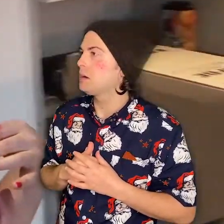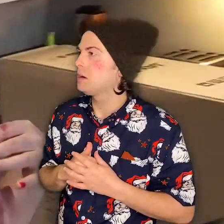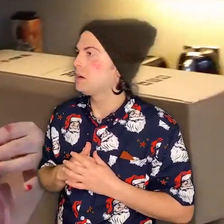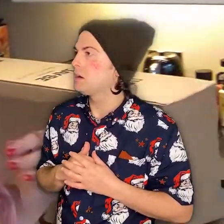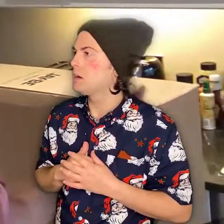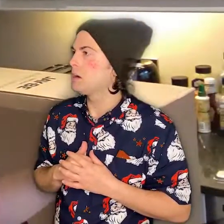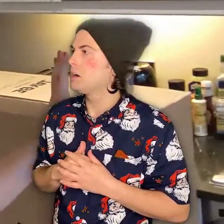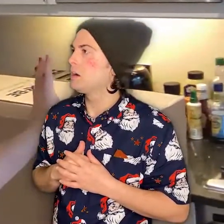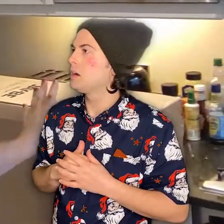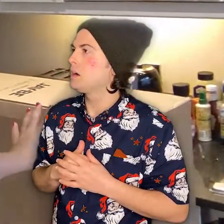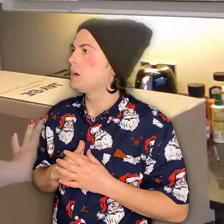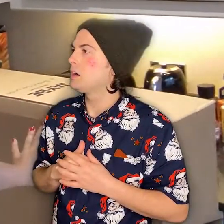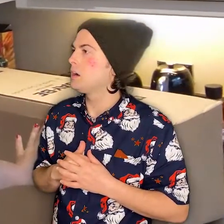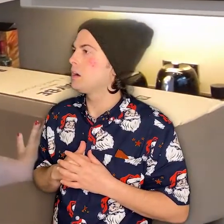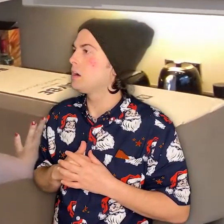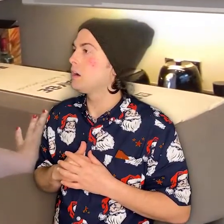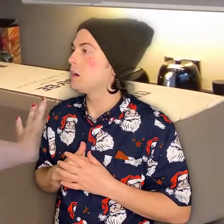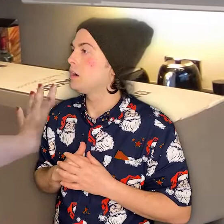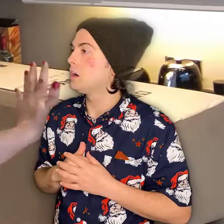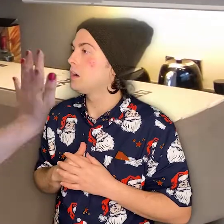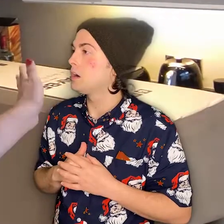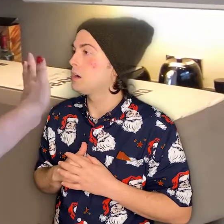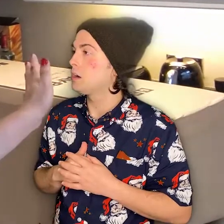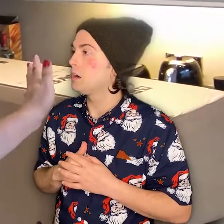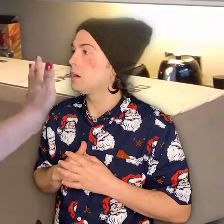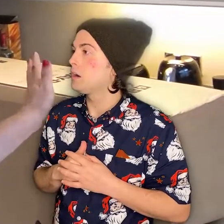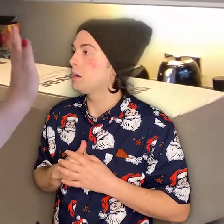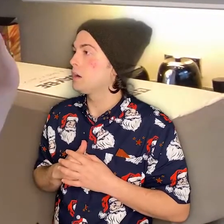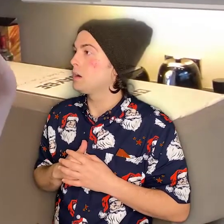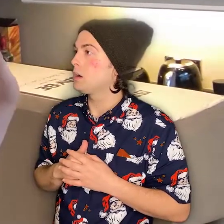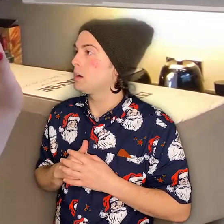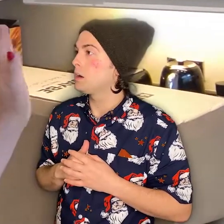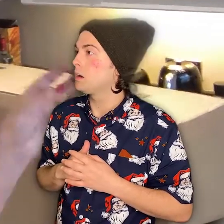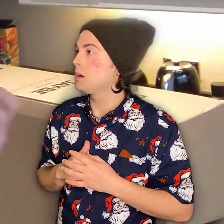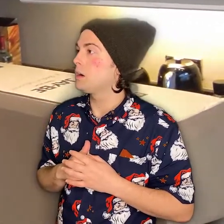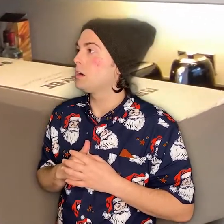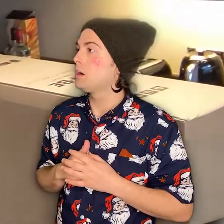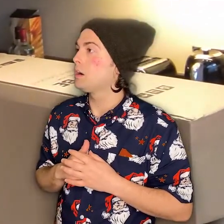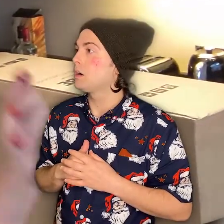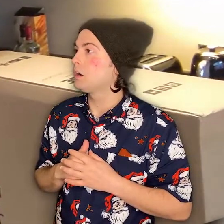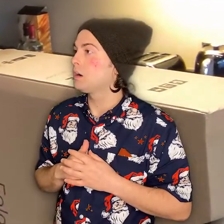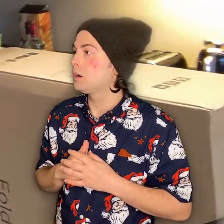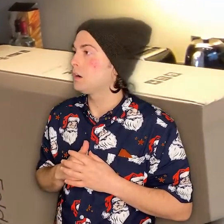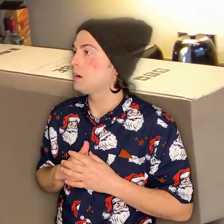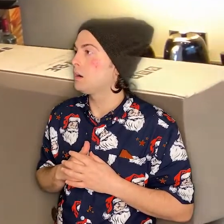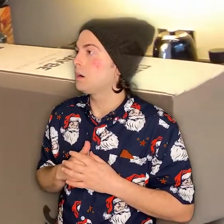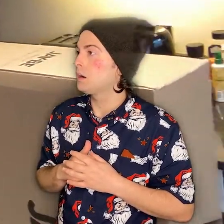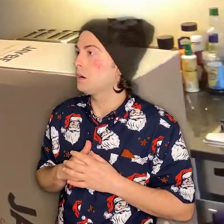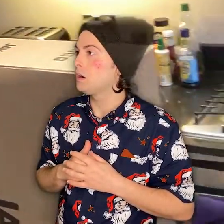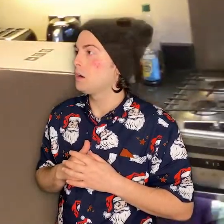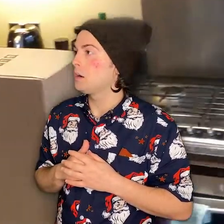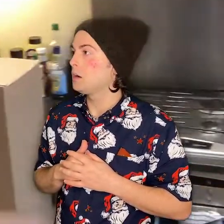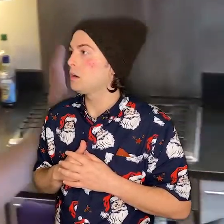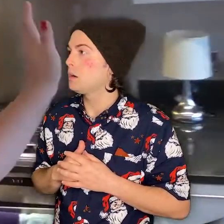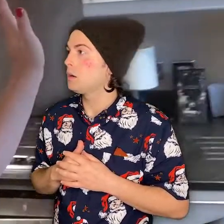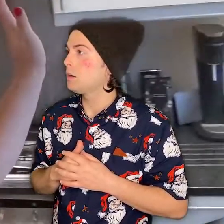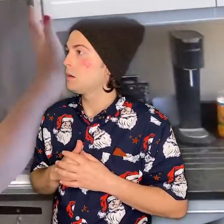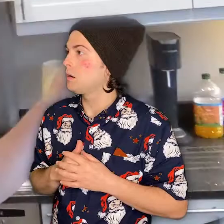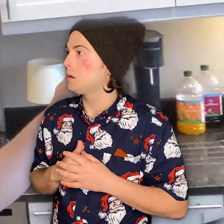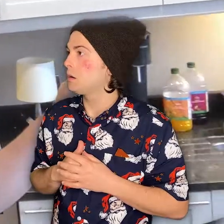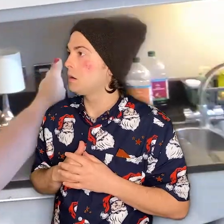Round here a big box absolutely full to the brim with my new single Click, Click, they’re all over the house. This is my kitchen and